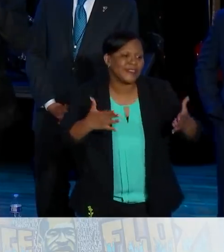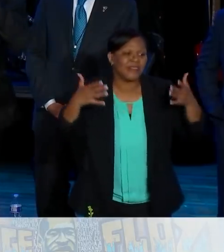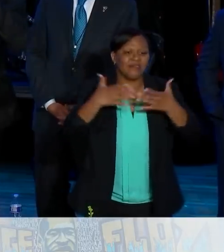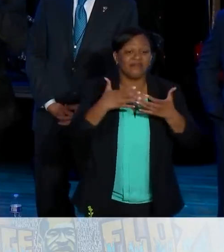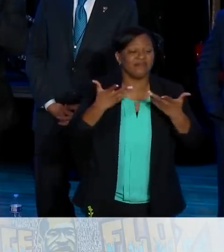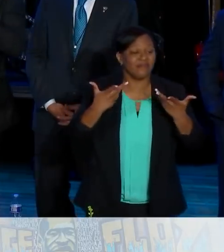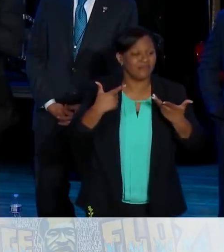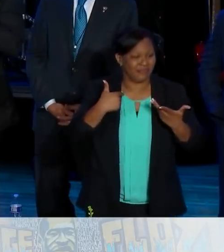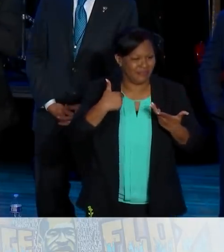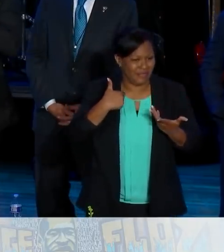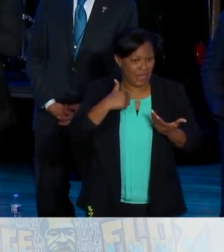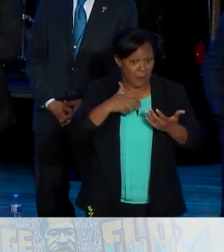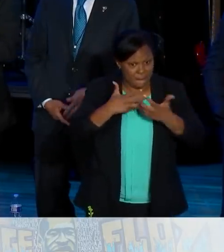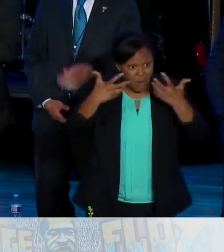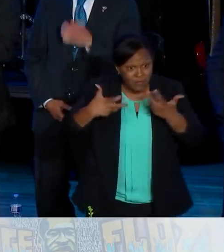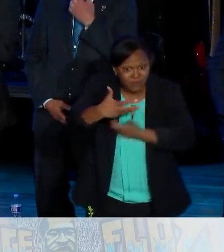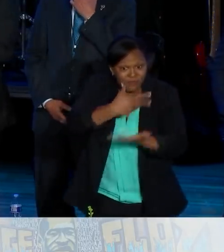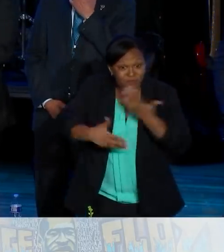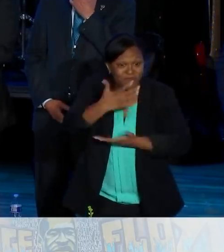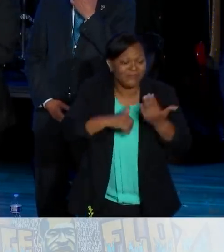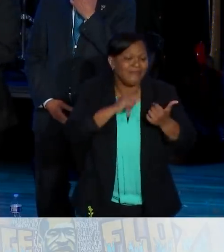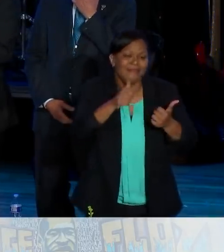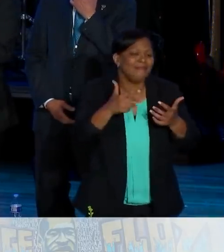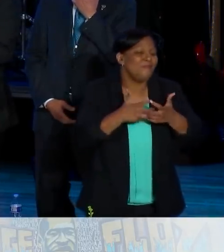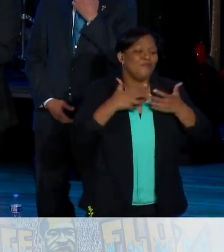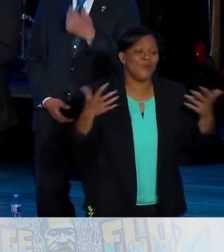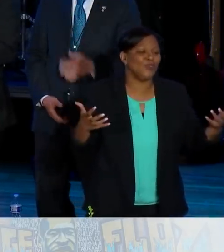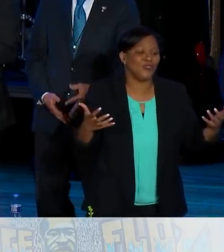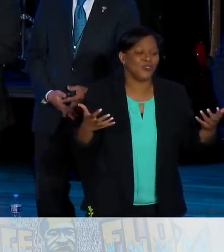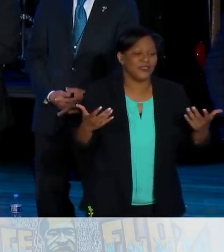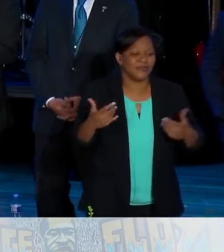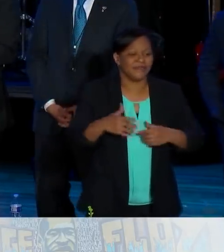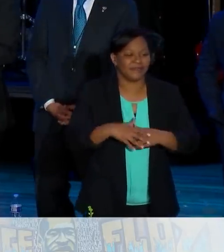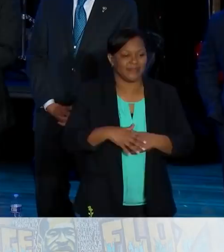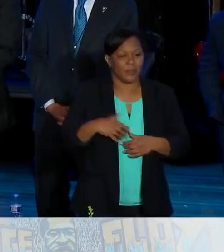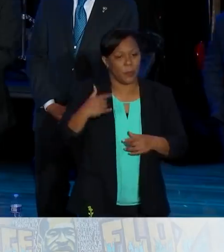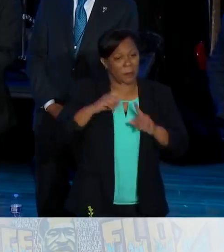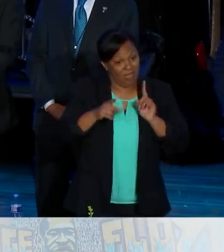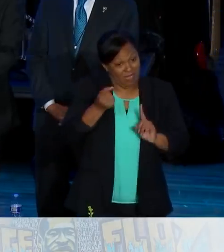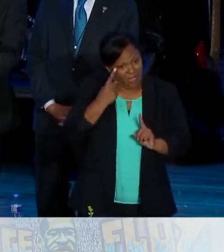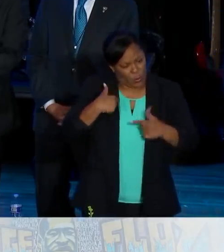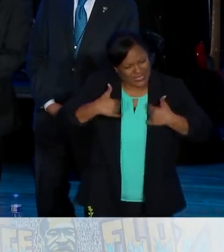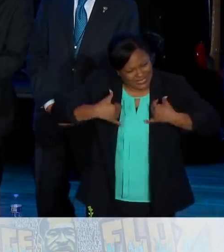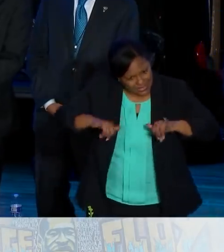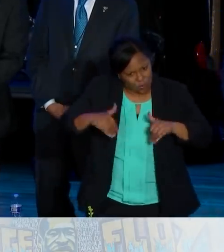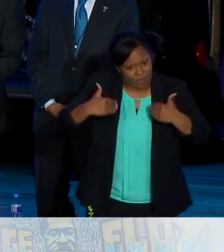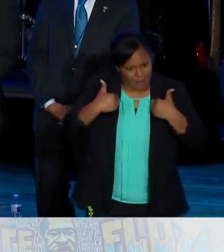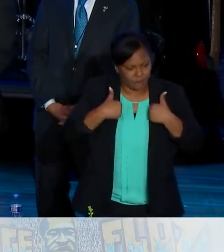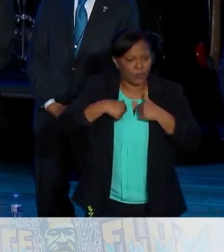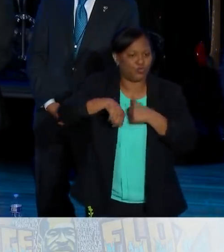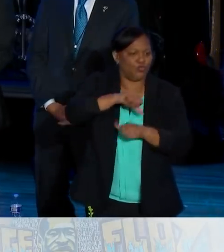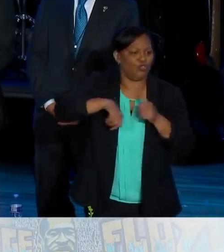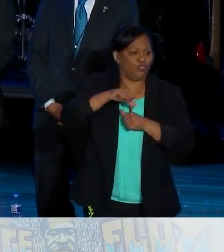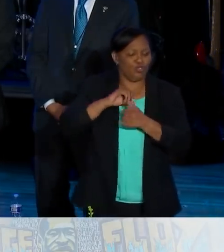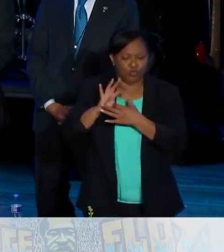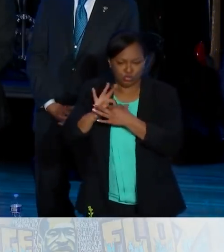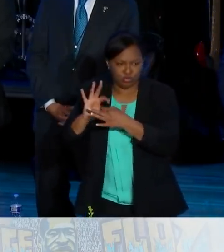LONG STORY SHORT, I MEAN, WE DIDN'T HAVE A WHOLE LOT, BUT WE ALWAYS HAD EACH OTHER.